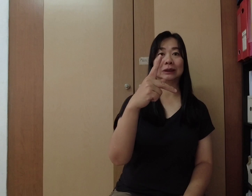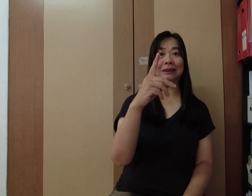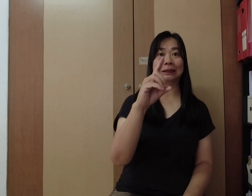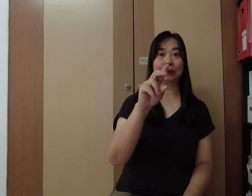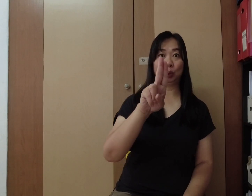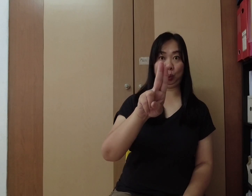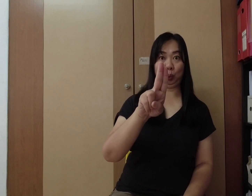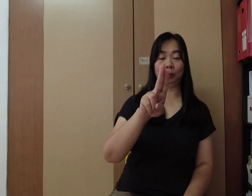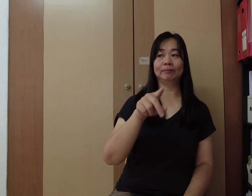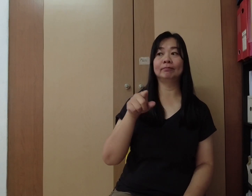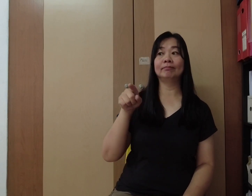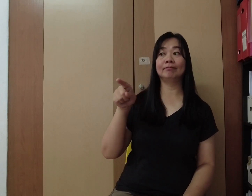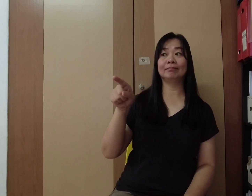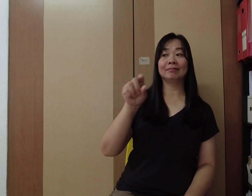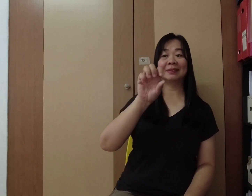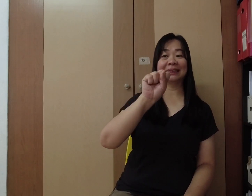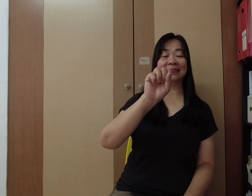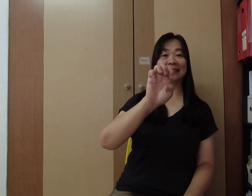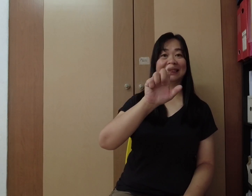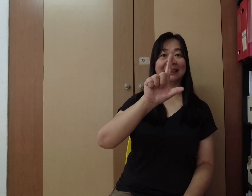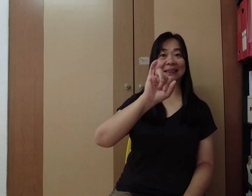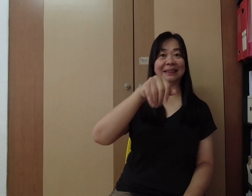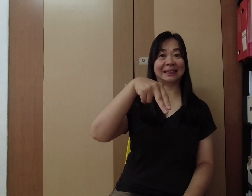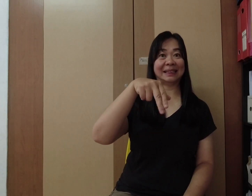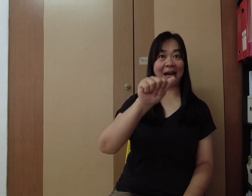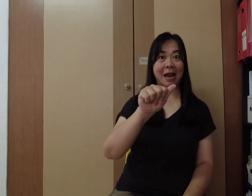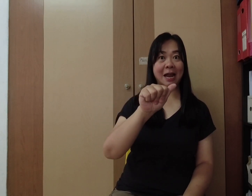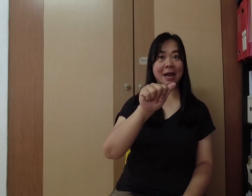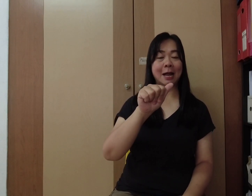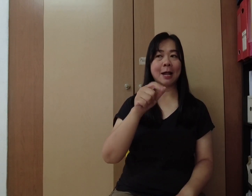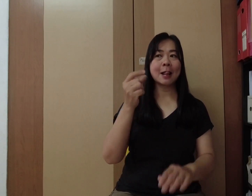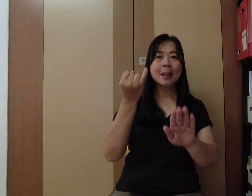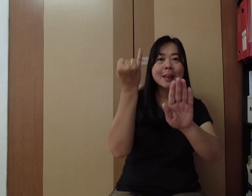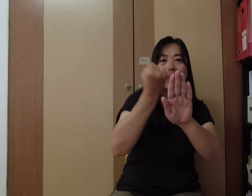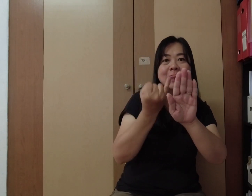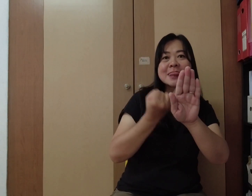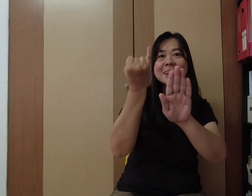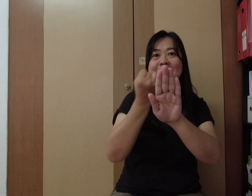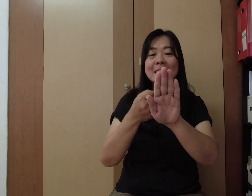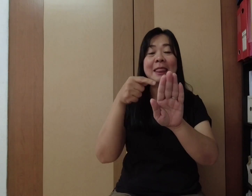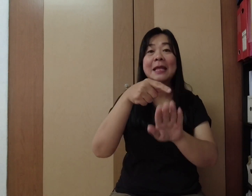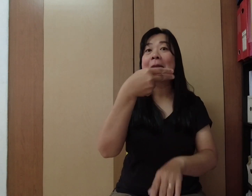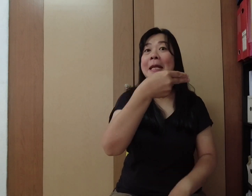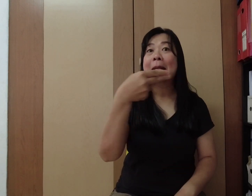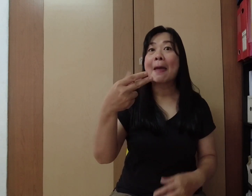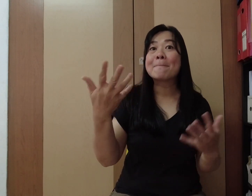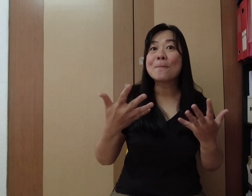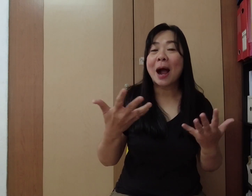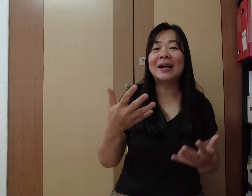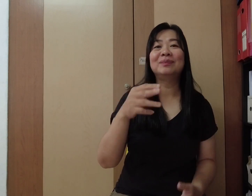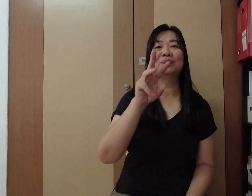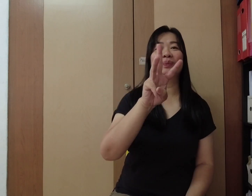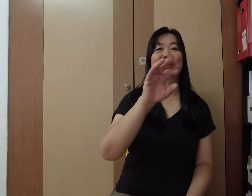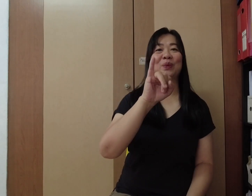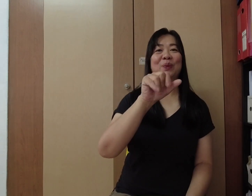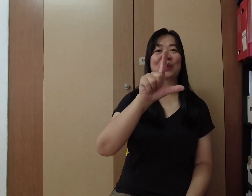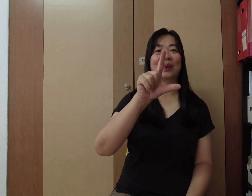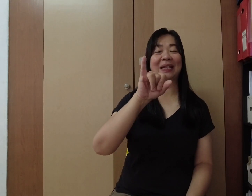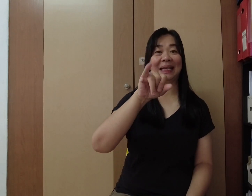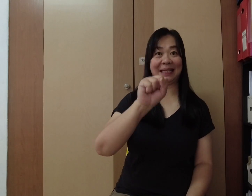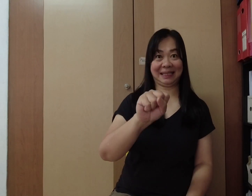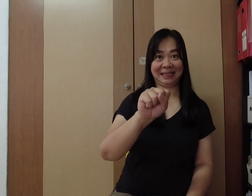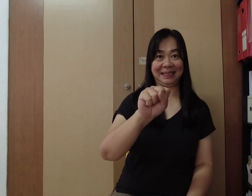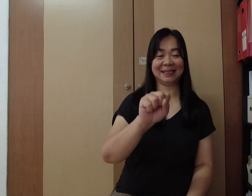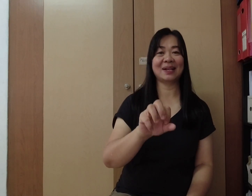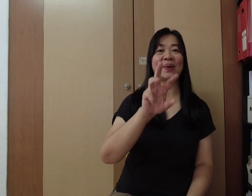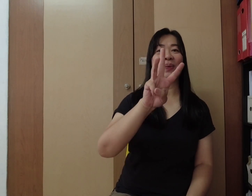and create. Her most recent creation at the KDU was her designs